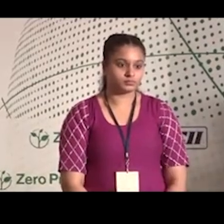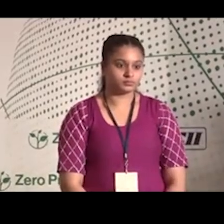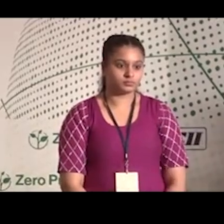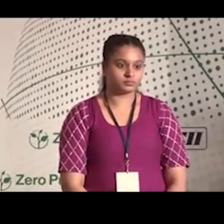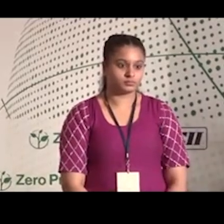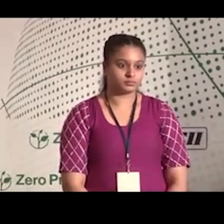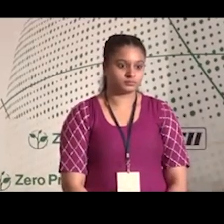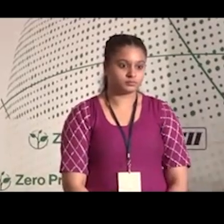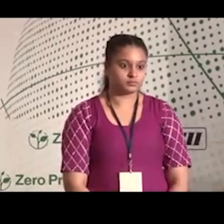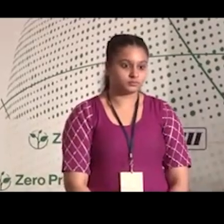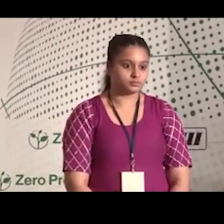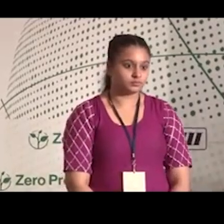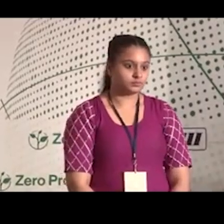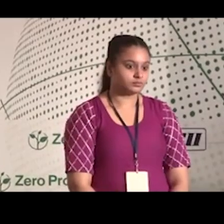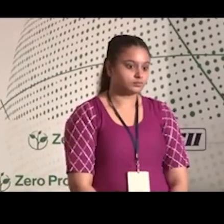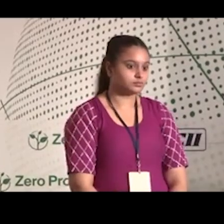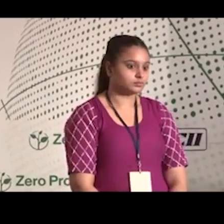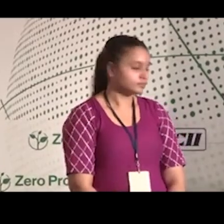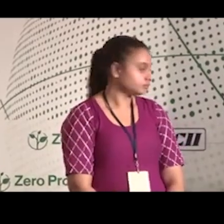So we will wrap up this conference